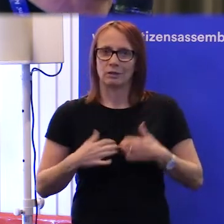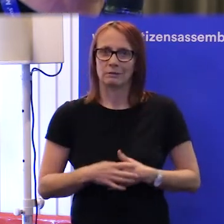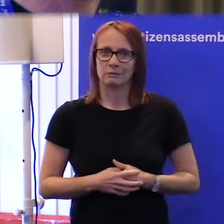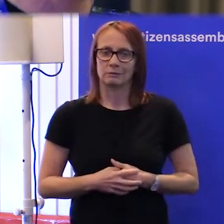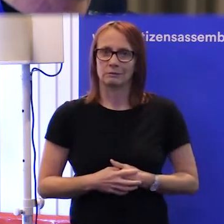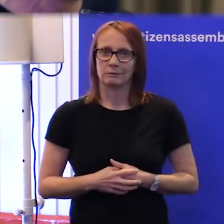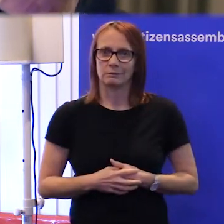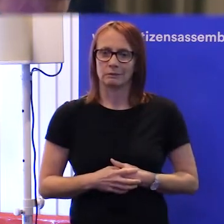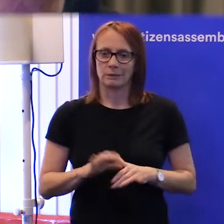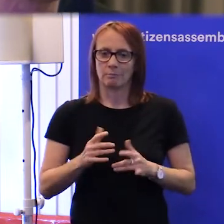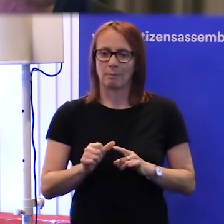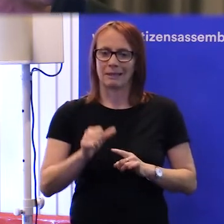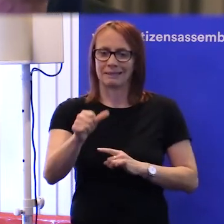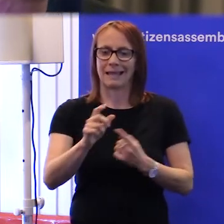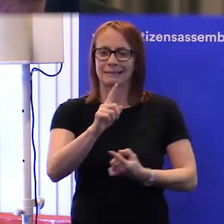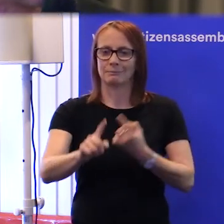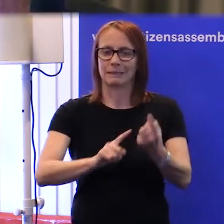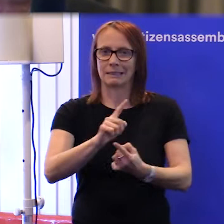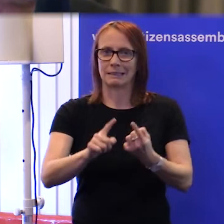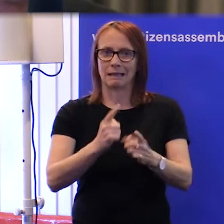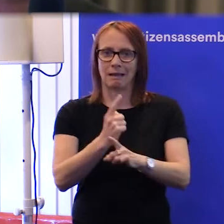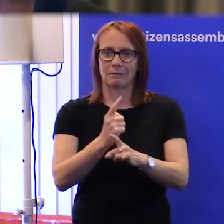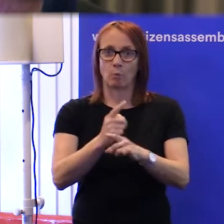were the next meeting we'll start seeing that that international media interest